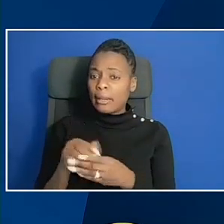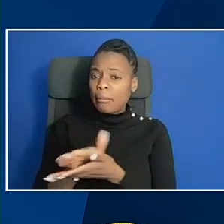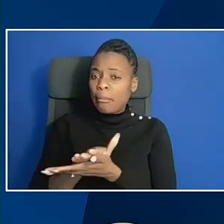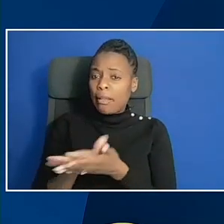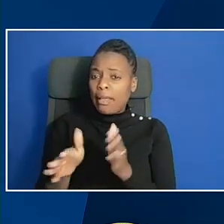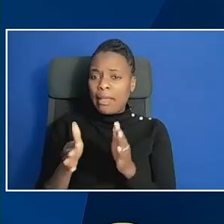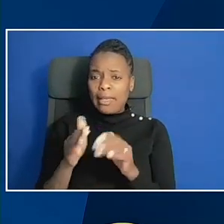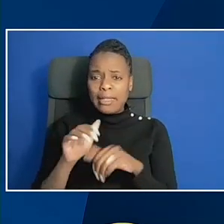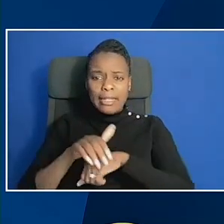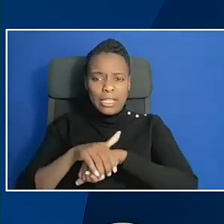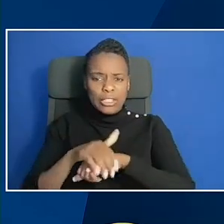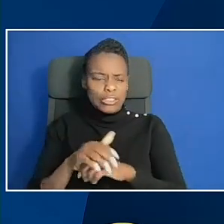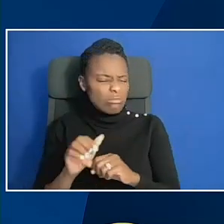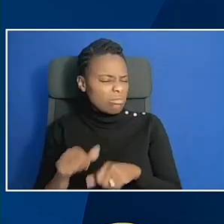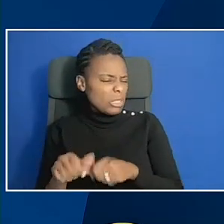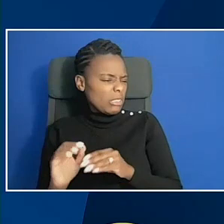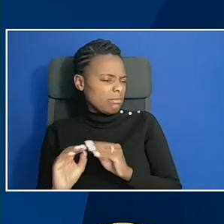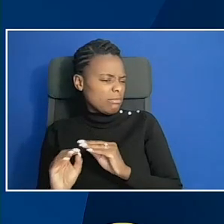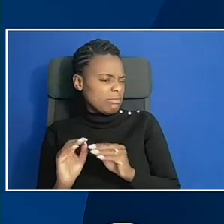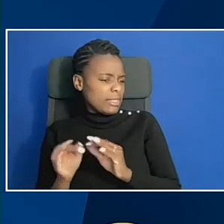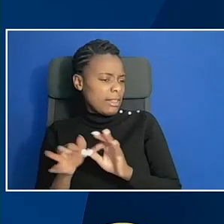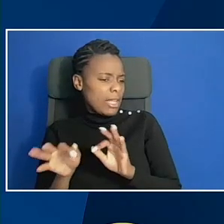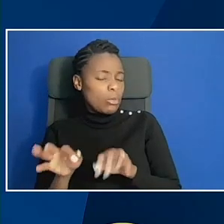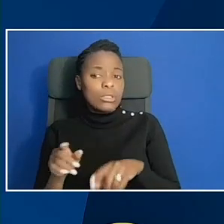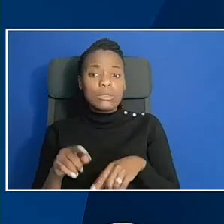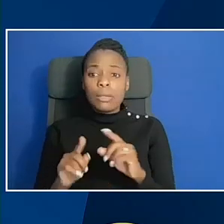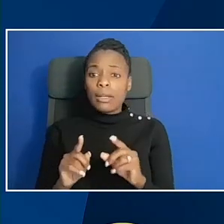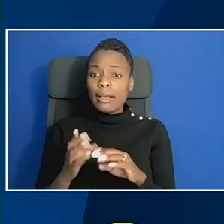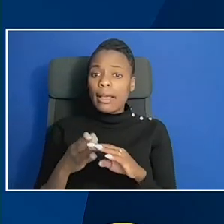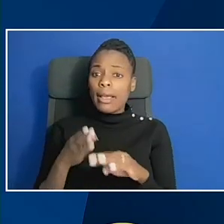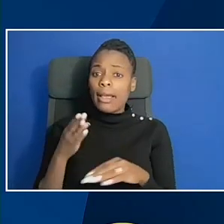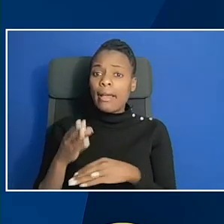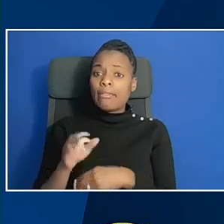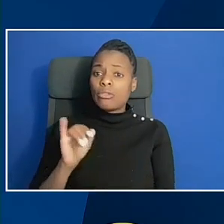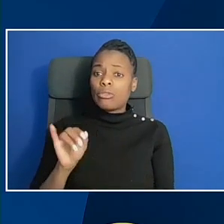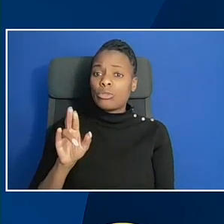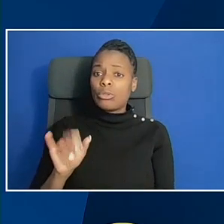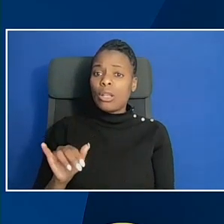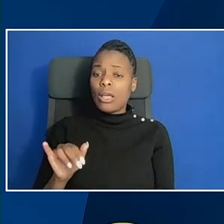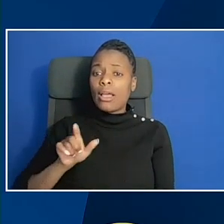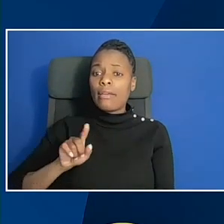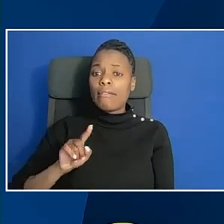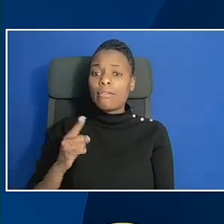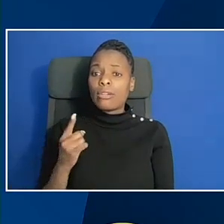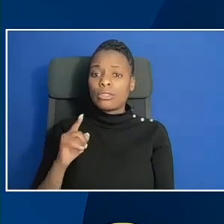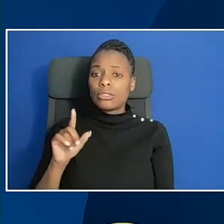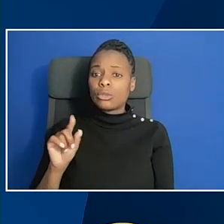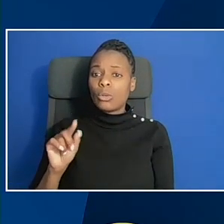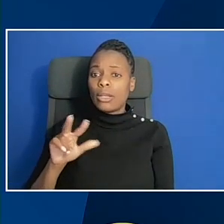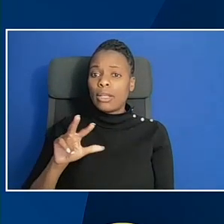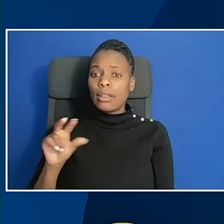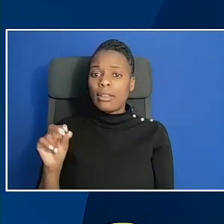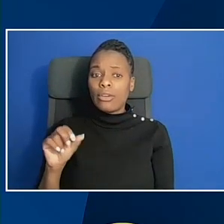plain English. Correct. After July 1, 2030, the state cannot simply